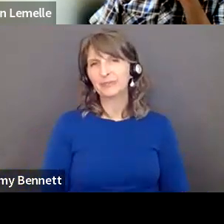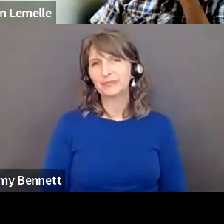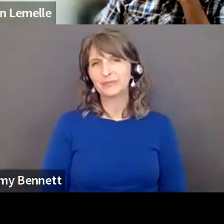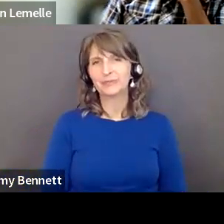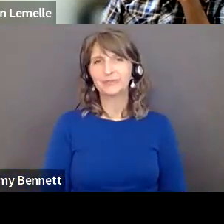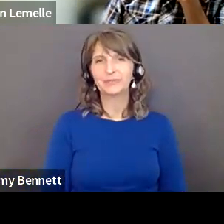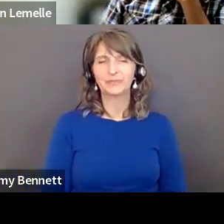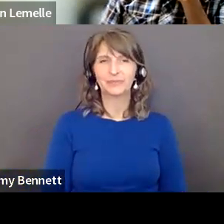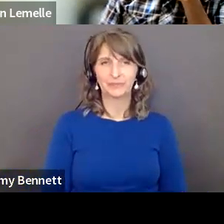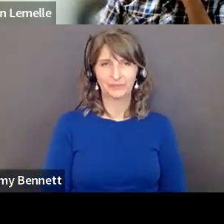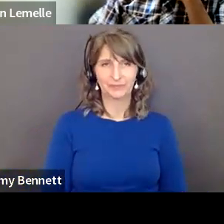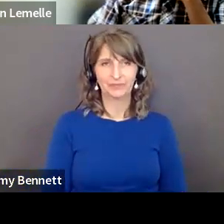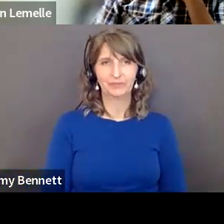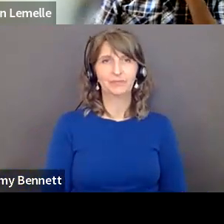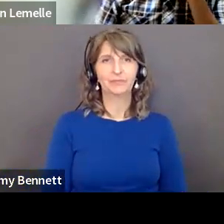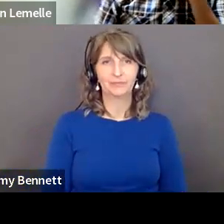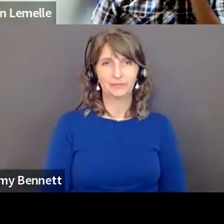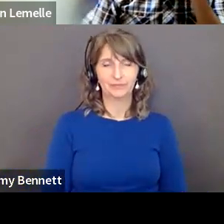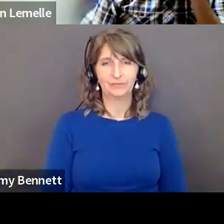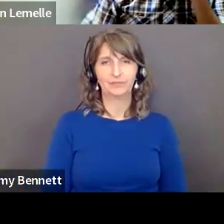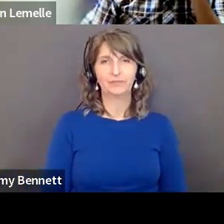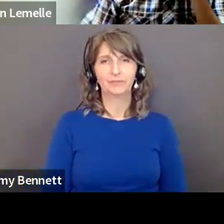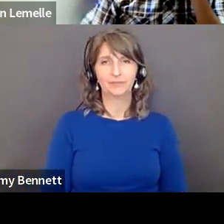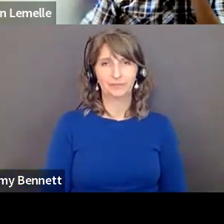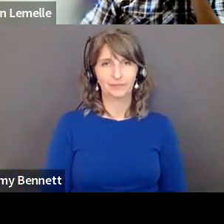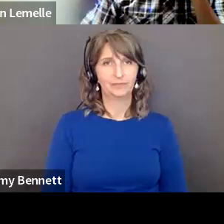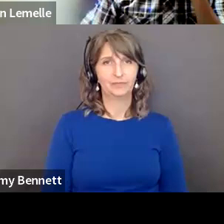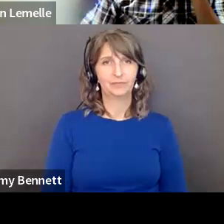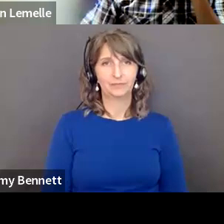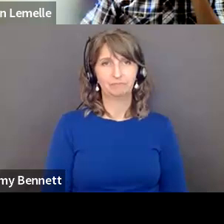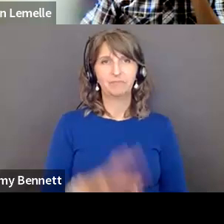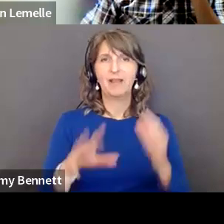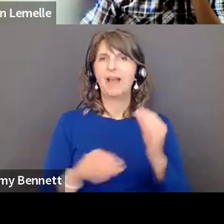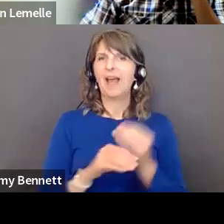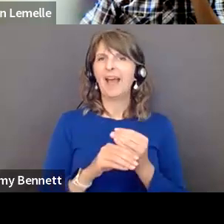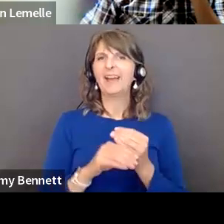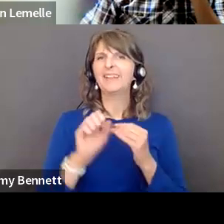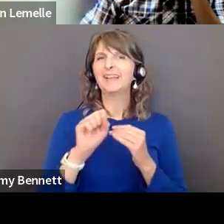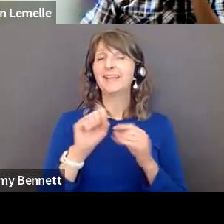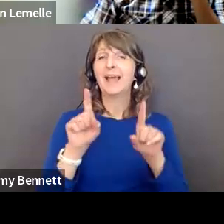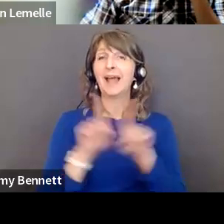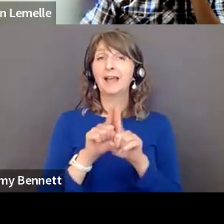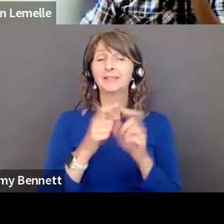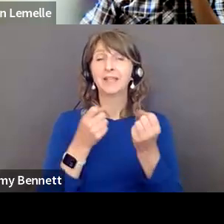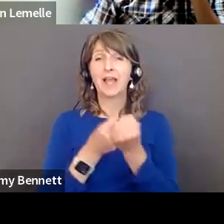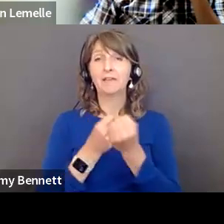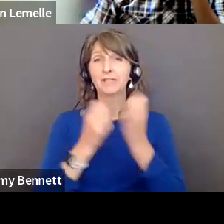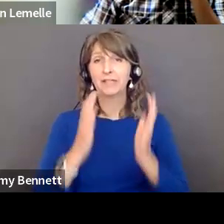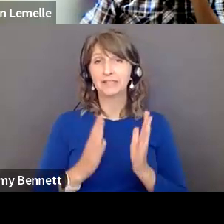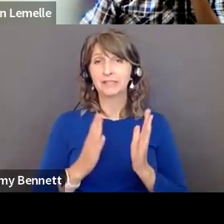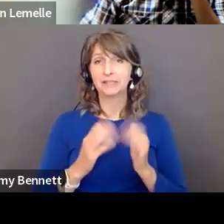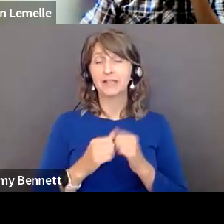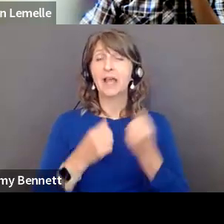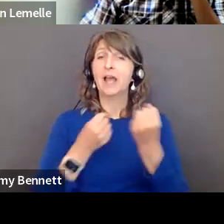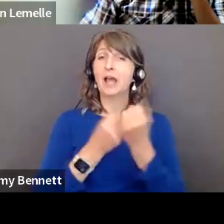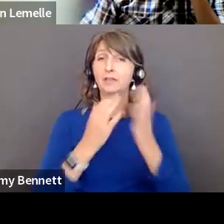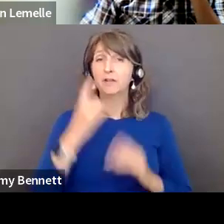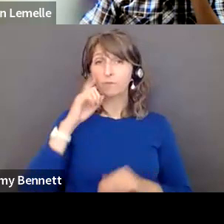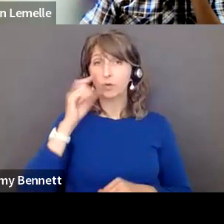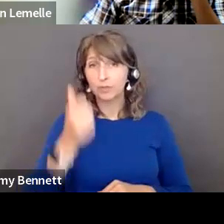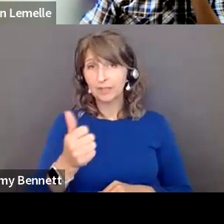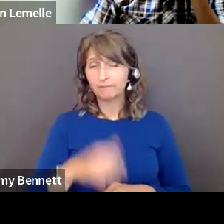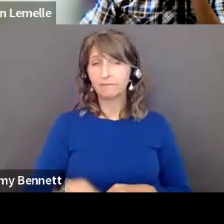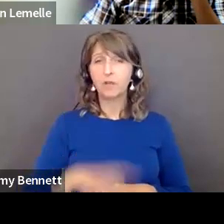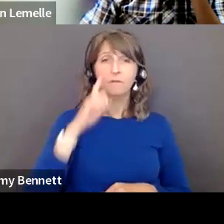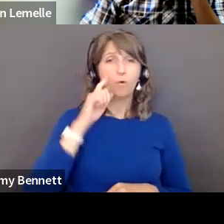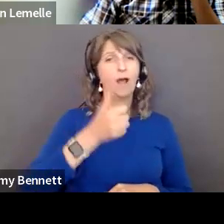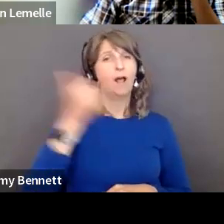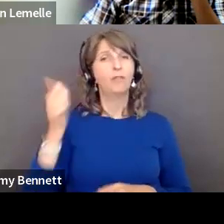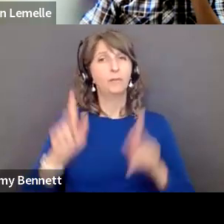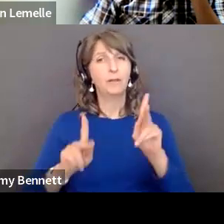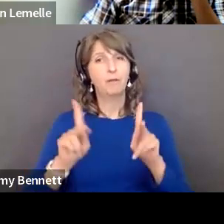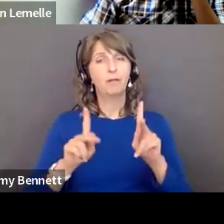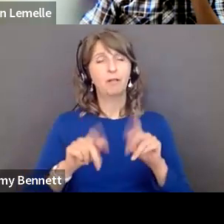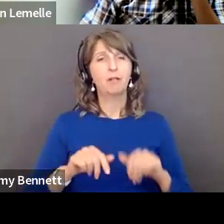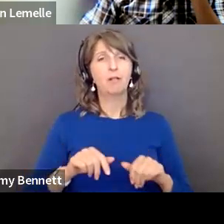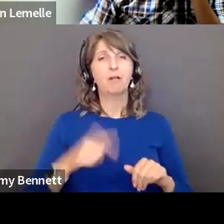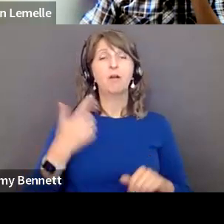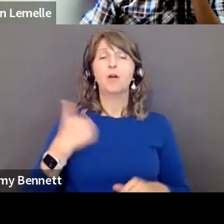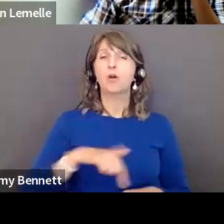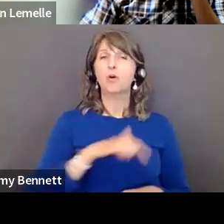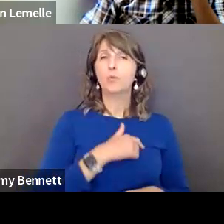Right. And, to that, and I think that as advocates, both for yourselves and even if you realize it or not for other people, a lot of what we do is education based.